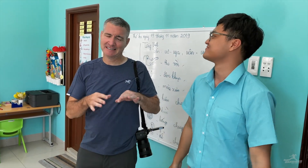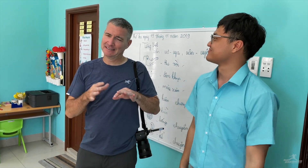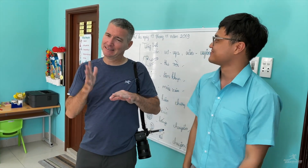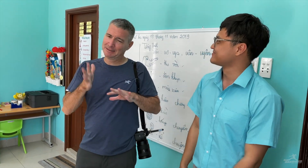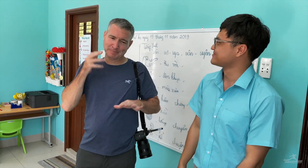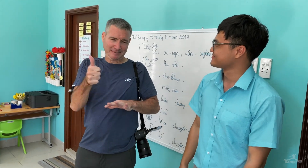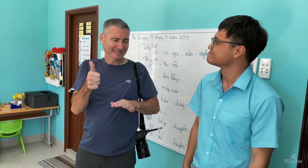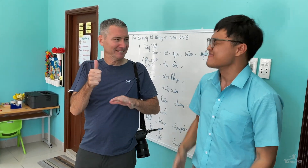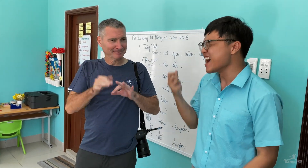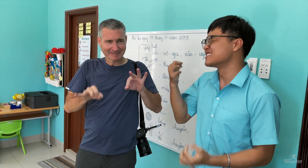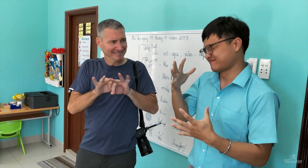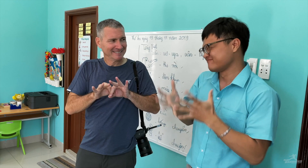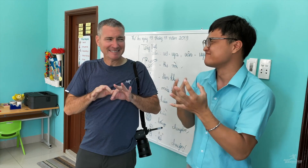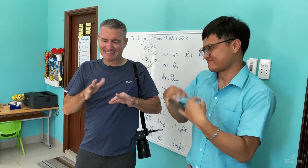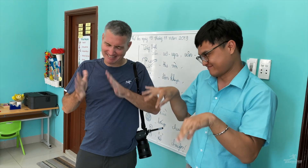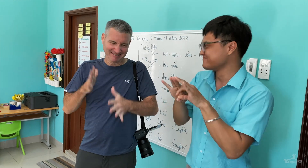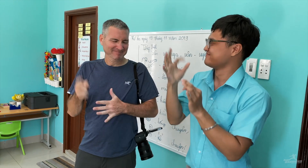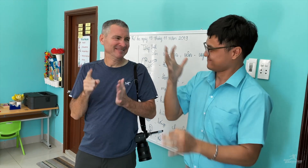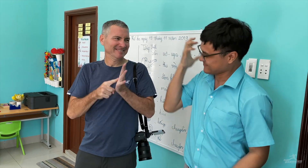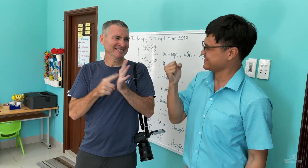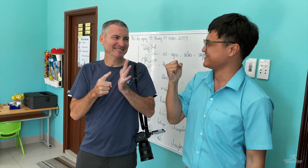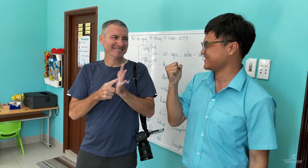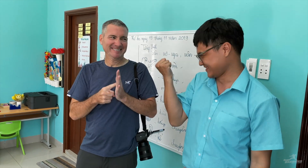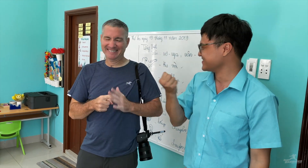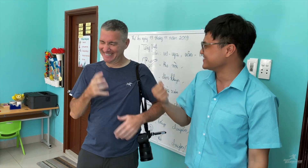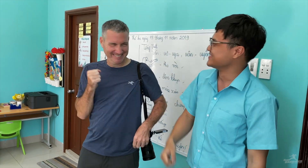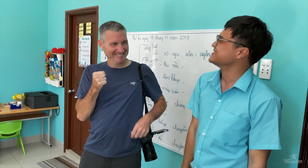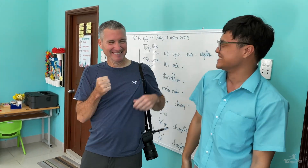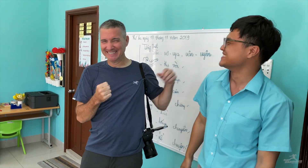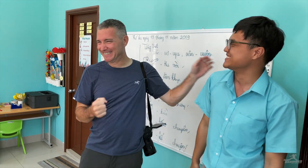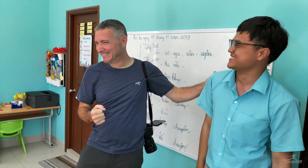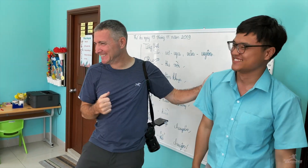Sign language is very important! -Sign language is a necessity. Yes, sign language is important for them to learn!